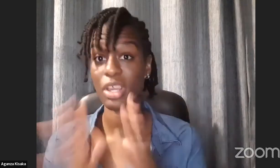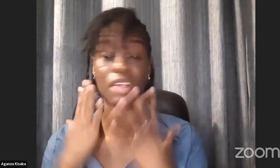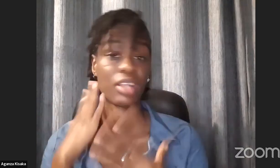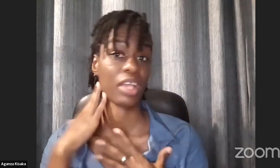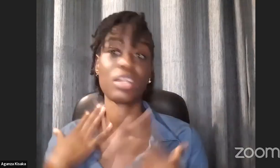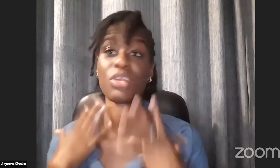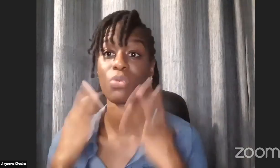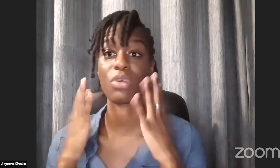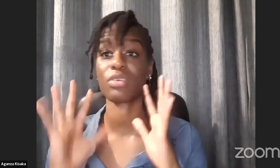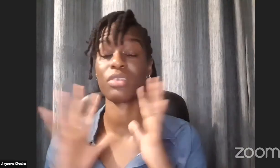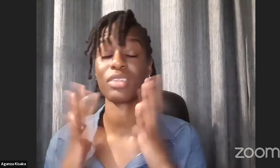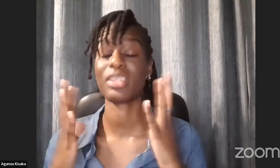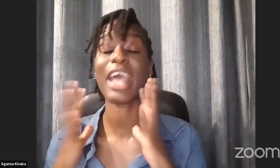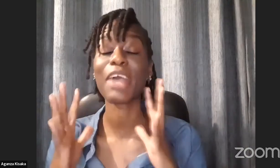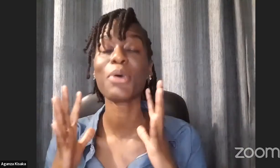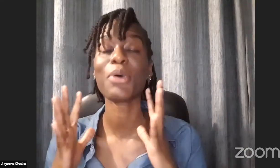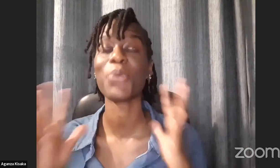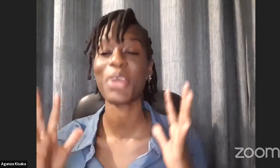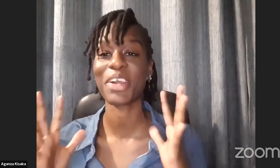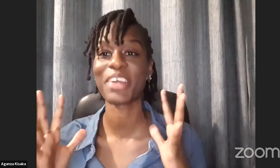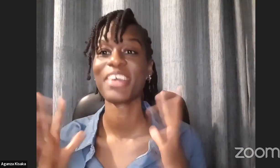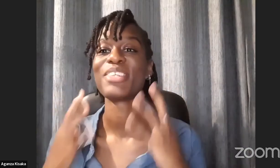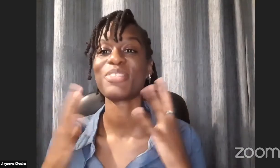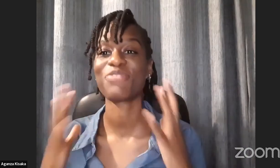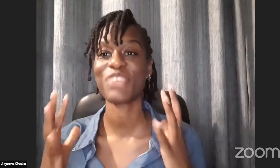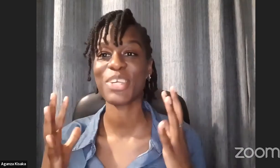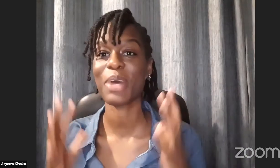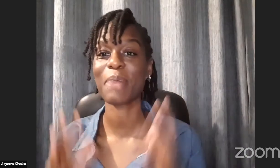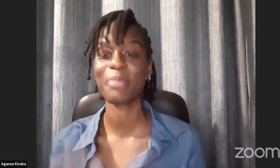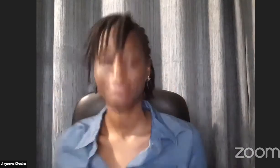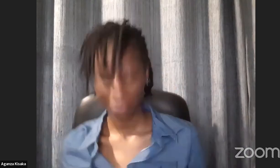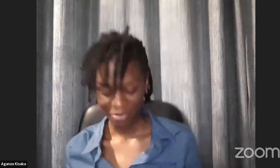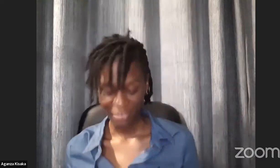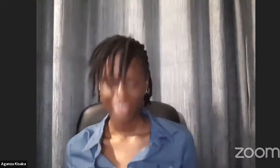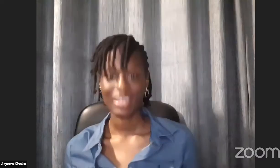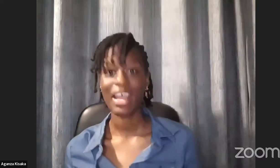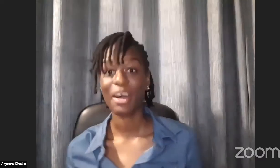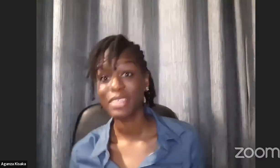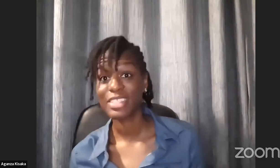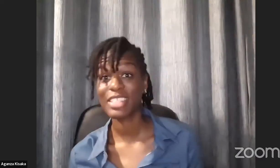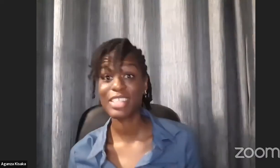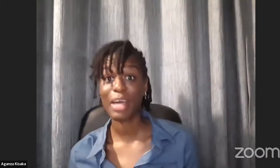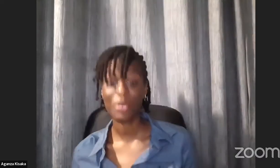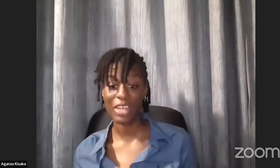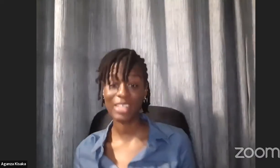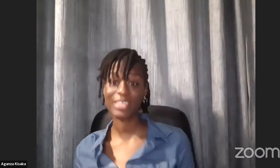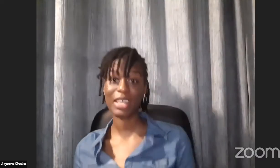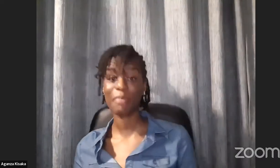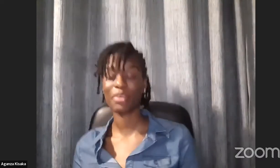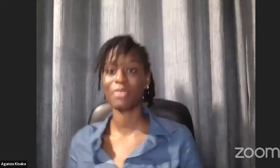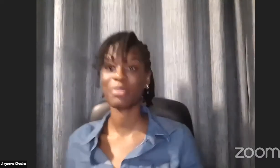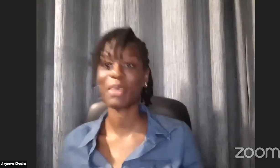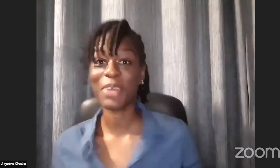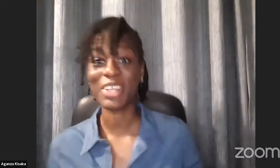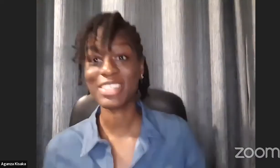and like network, neck work to free you up. Now, since I'm already stammering with my words